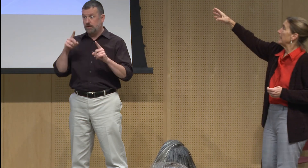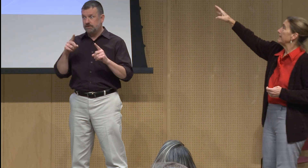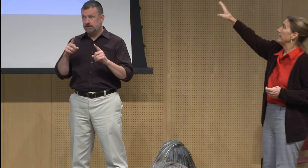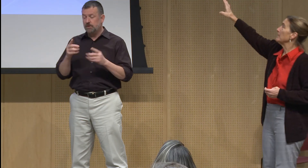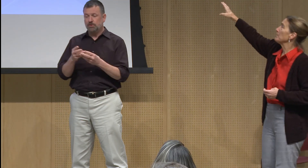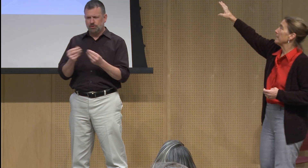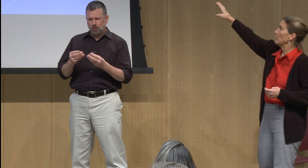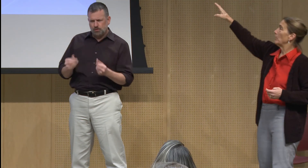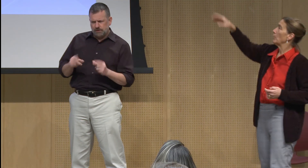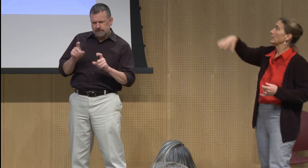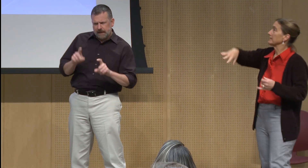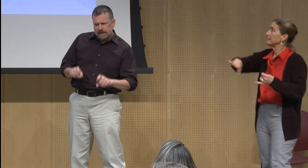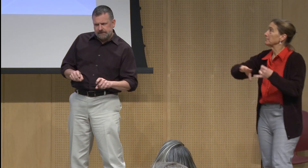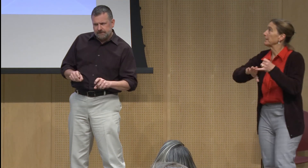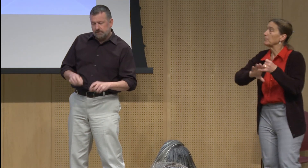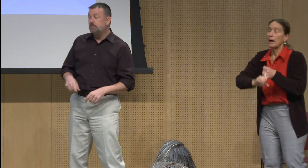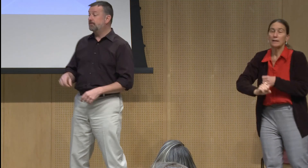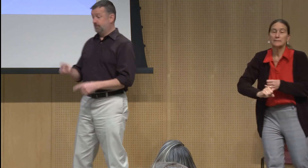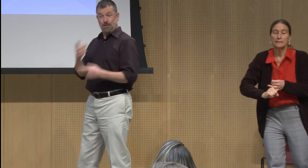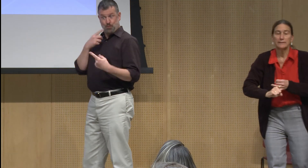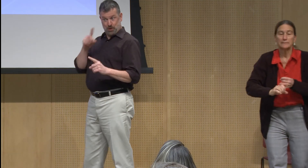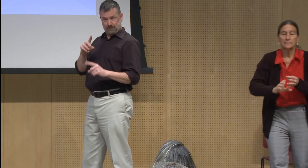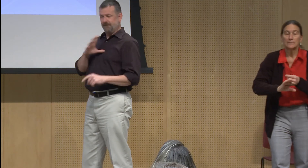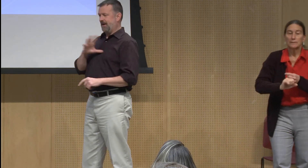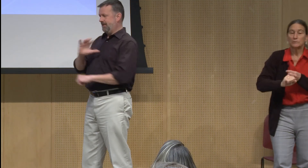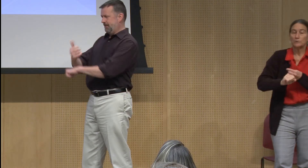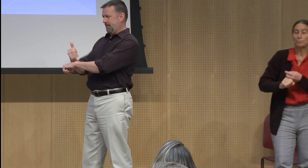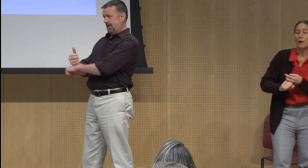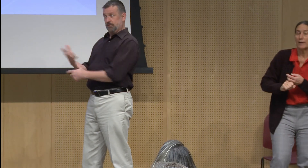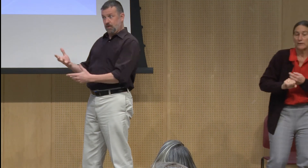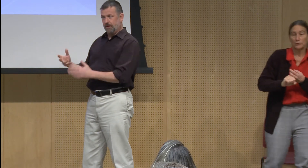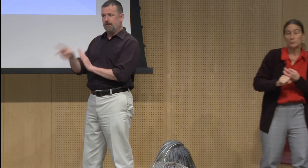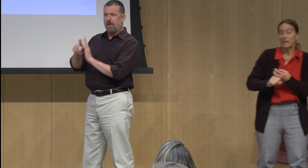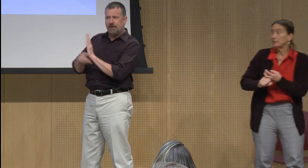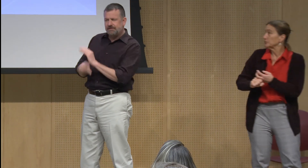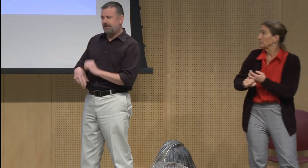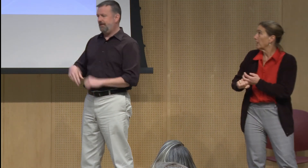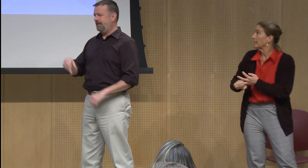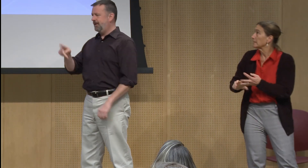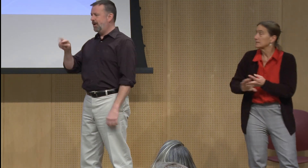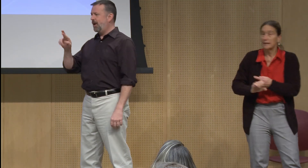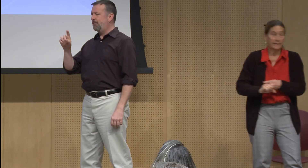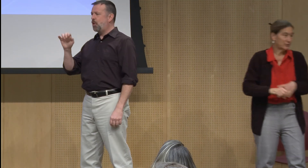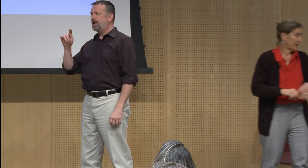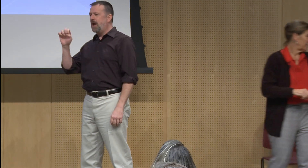AND THEN IMPLEMENTING WHAT WORKS ENDS UP BEING POLICIES, PRODUCTS OR CHANGES IN PRODUCTS AND EDUCATION.